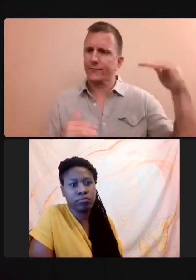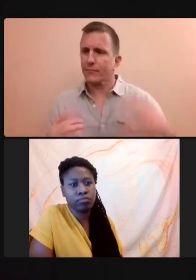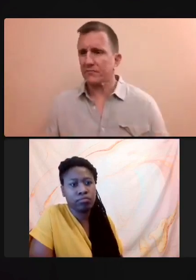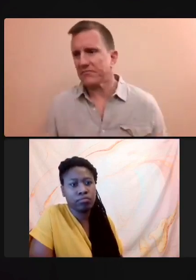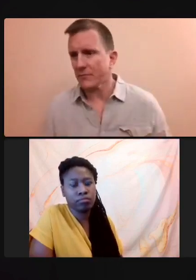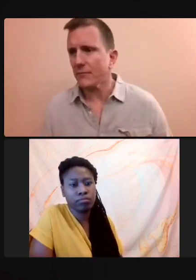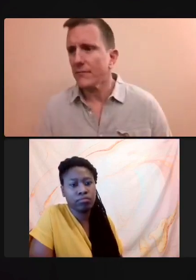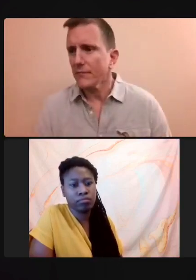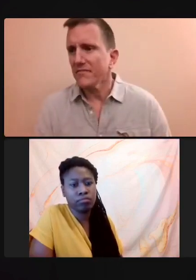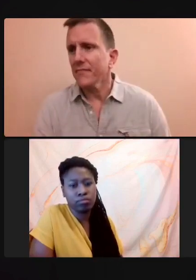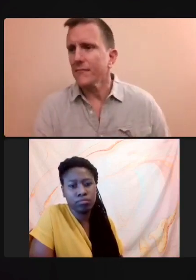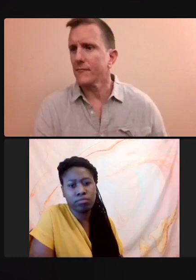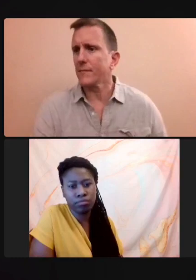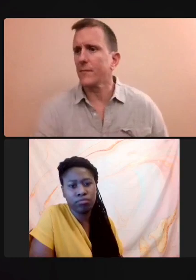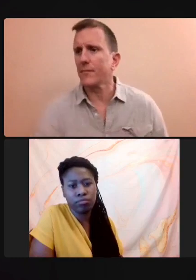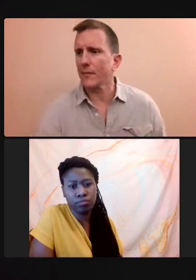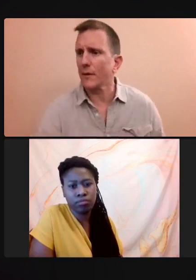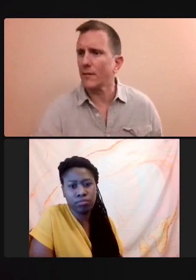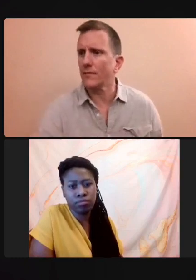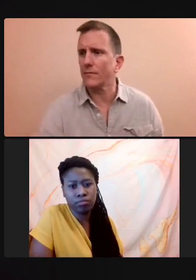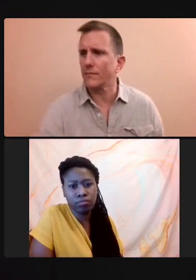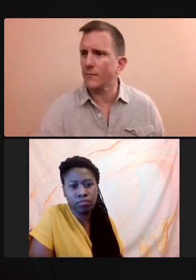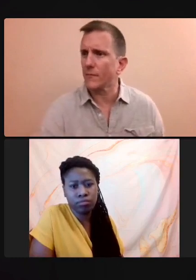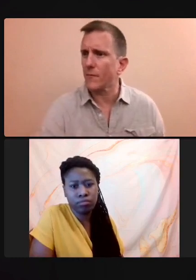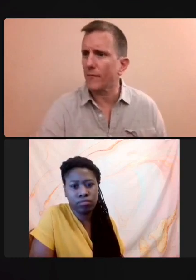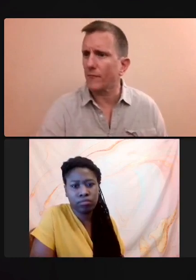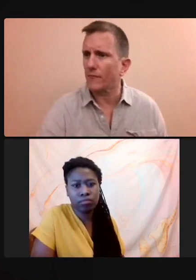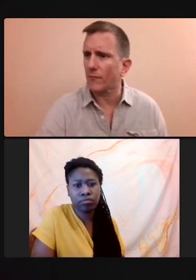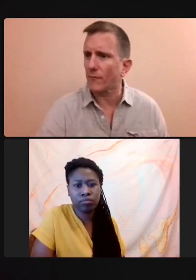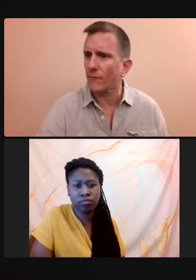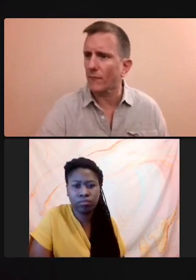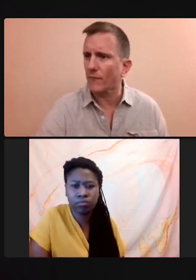people's language use than we are on hearing people their use of ASL. So